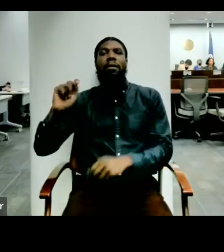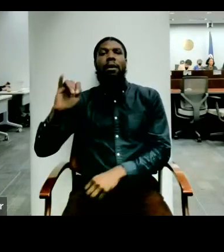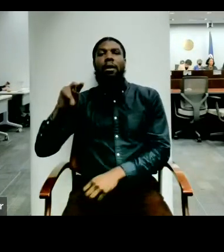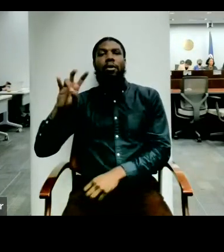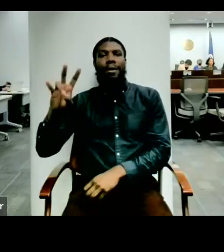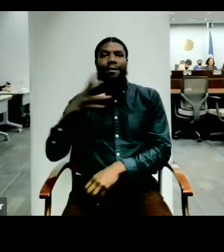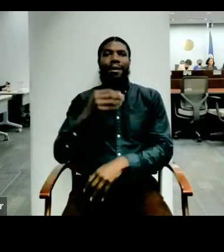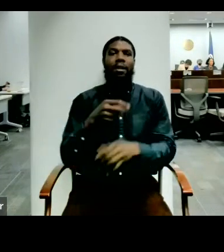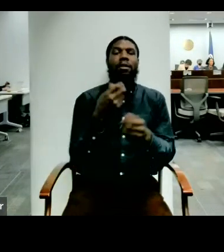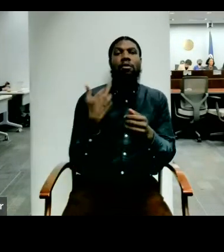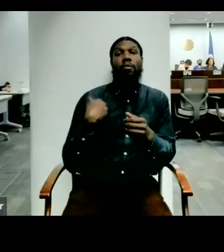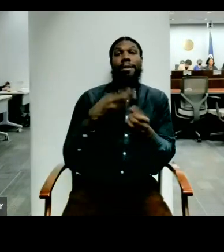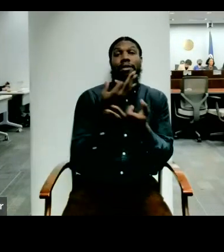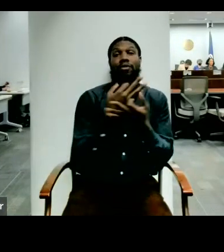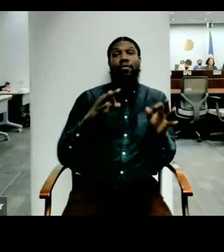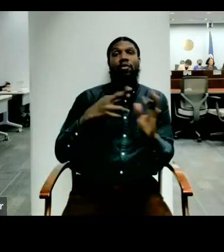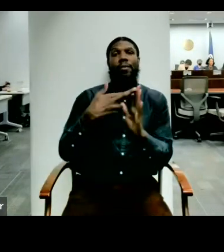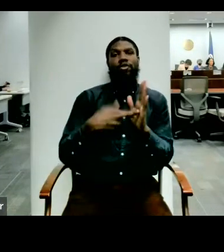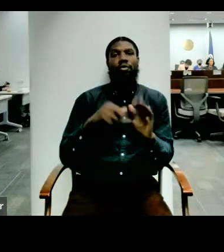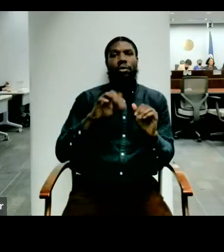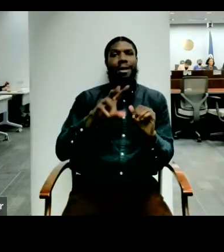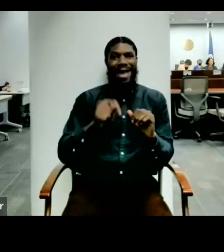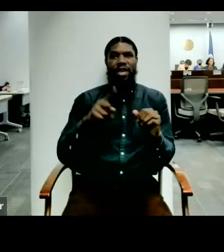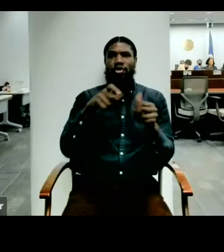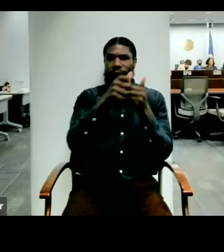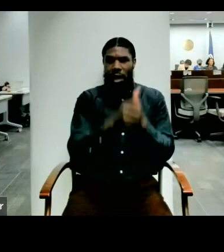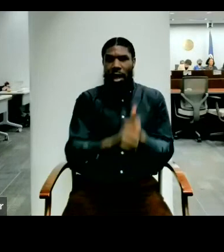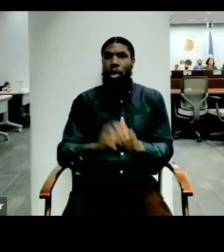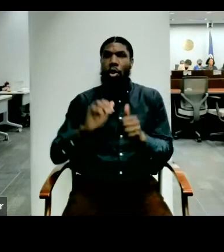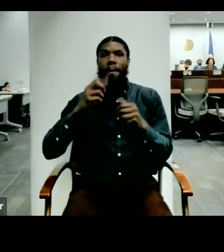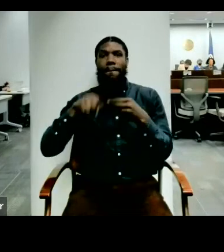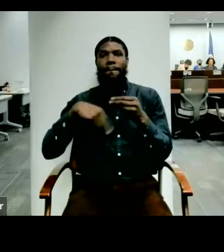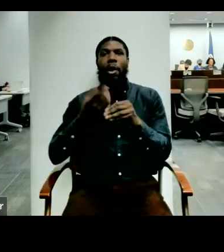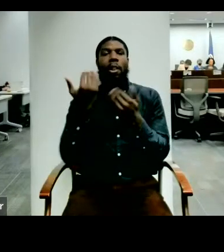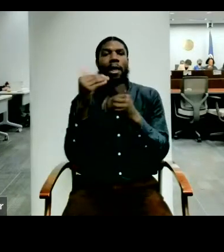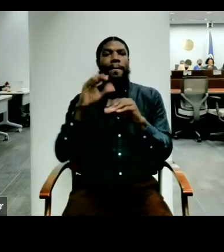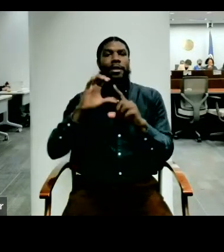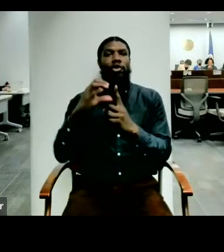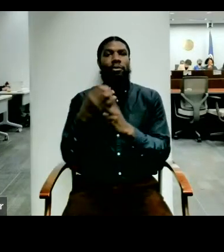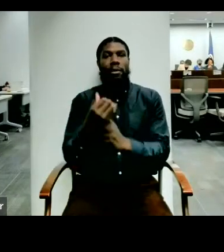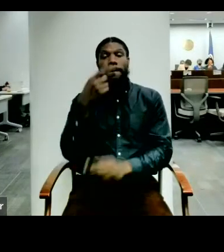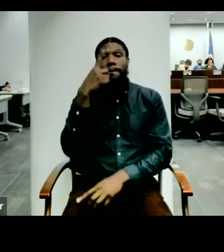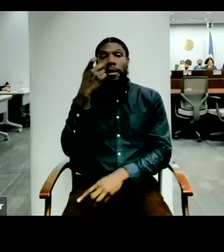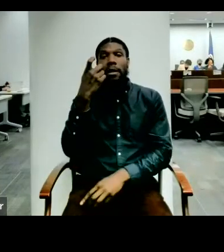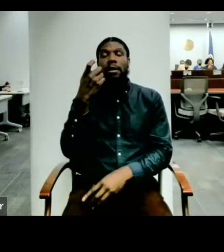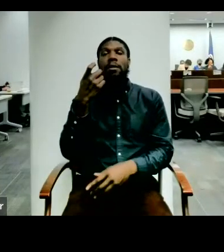of how limited the circumstances are when an LGTBQ + person would